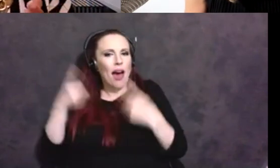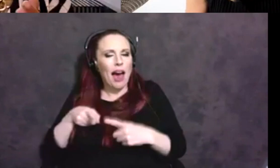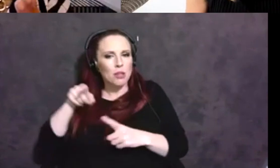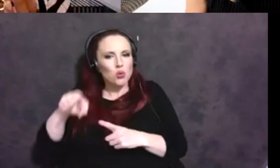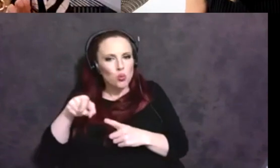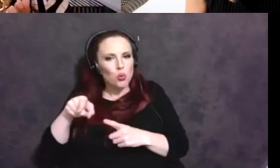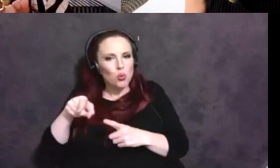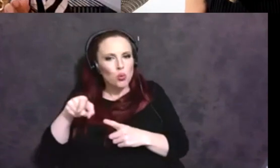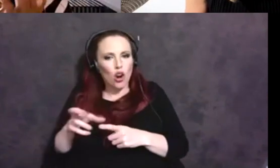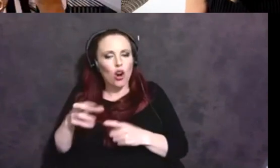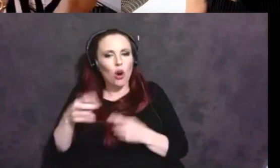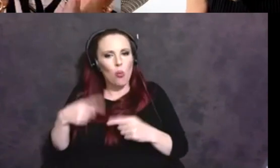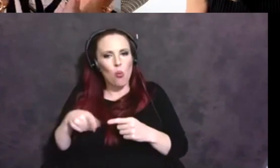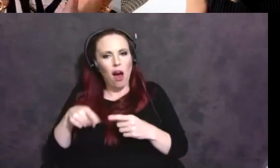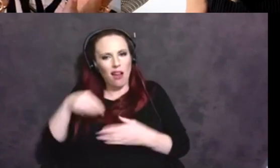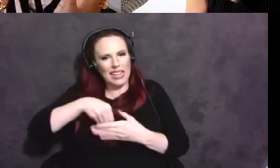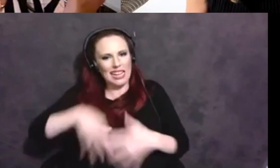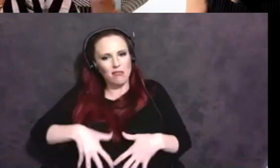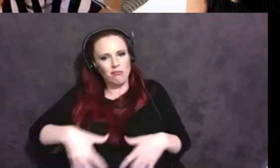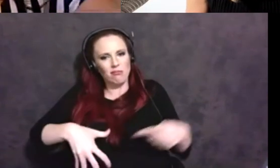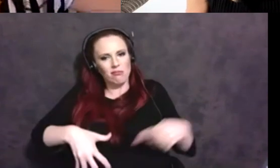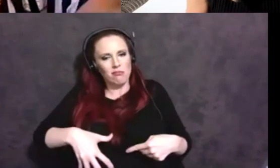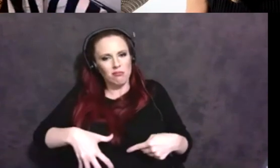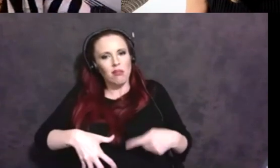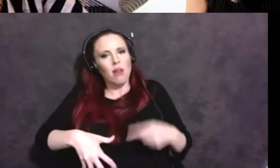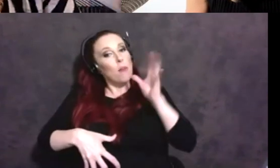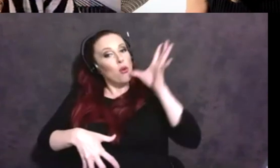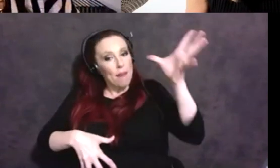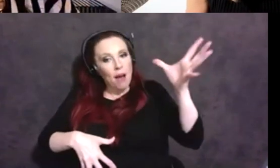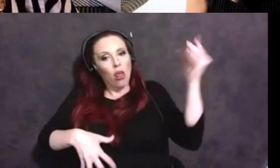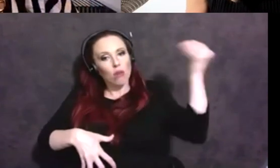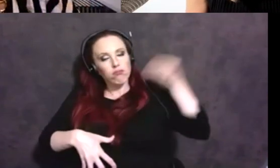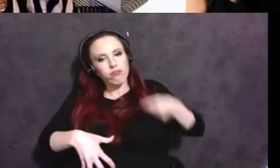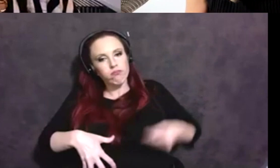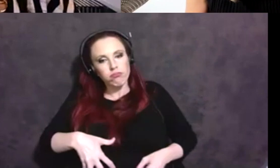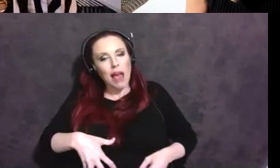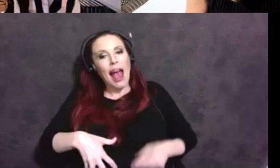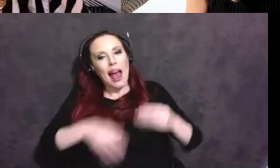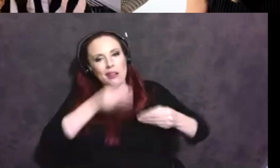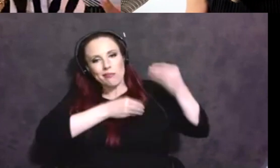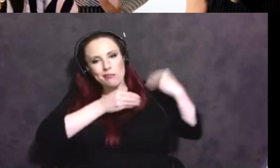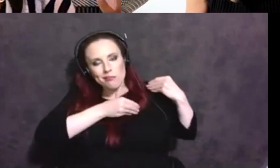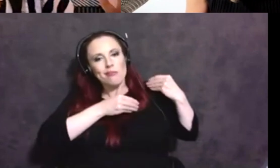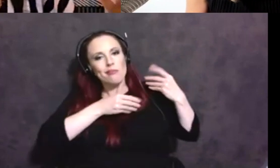expression through the sperm and egg. I think about my mother's experience and what happened